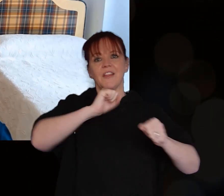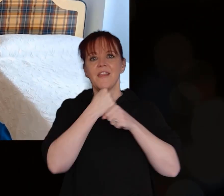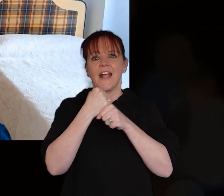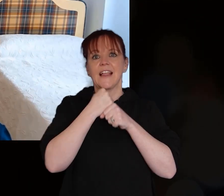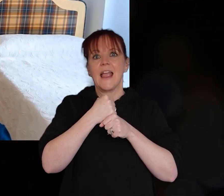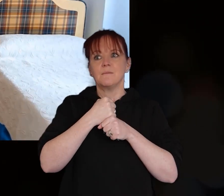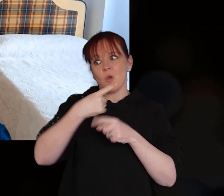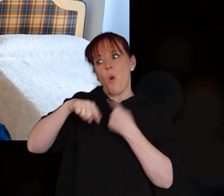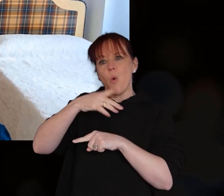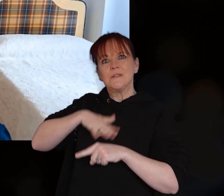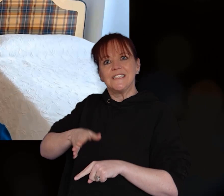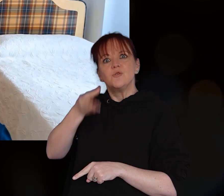Those finalists are: